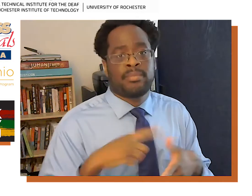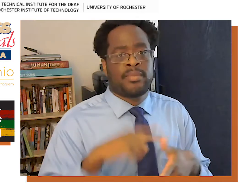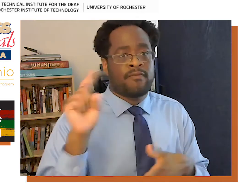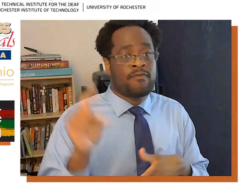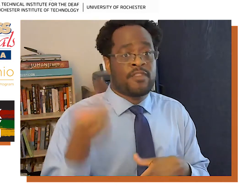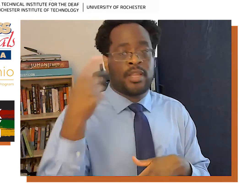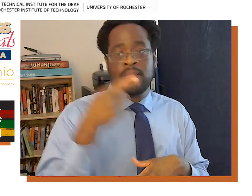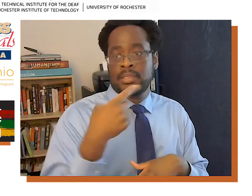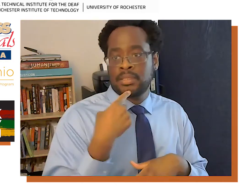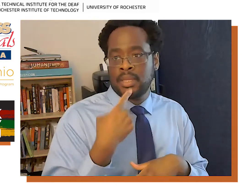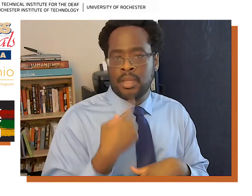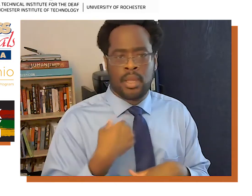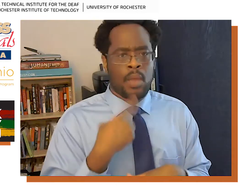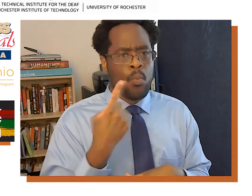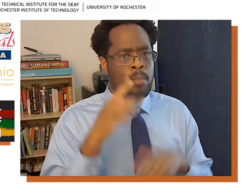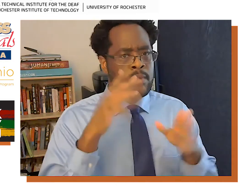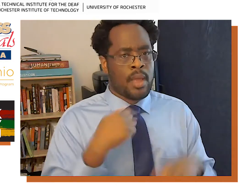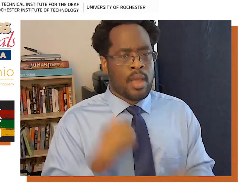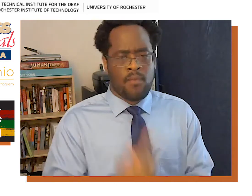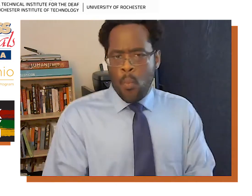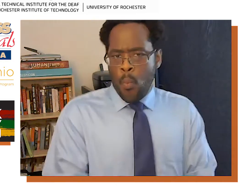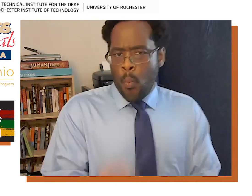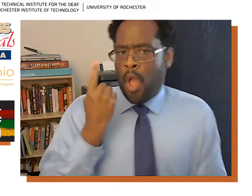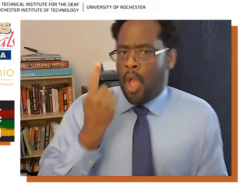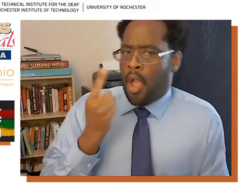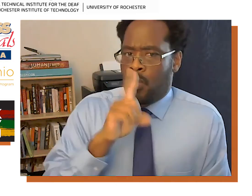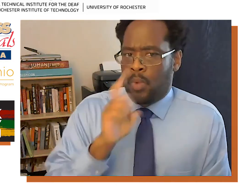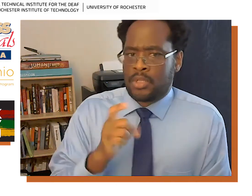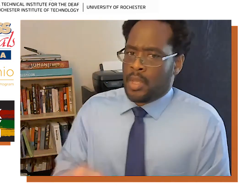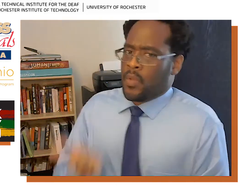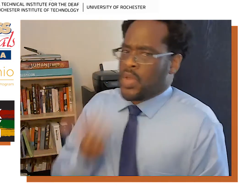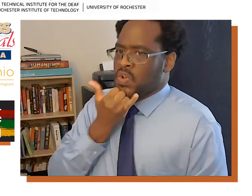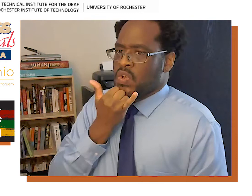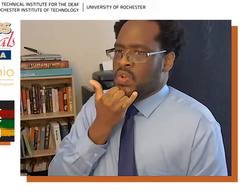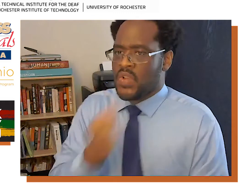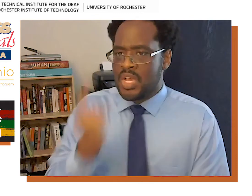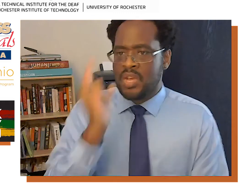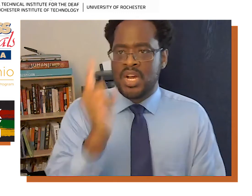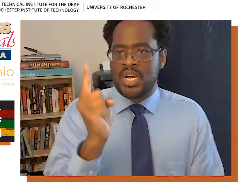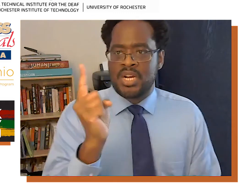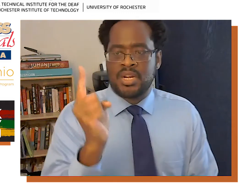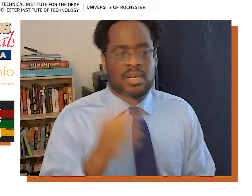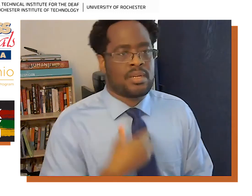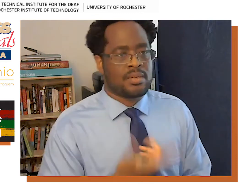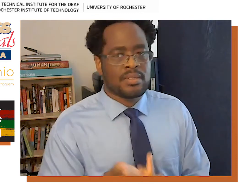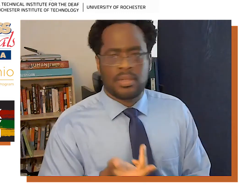and then for the name of the first winner, they said, "We have one person who got 99 of the questions right